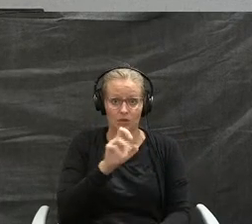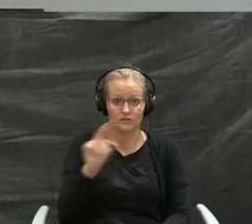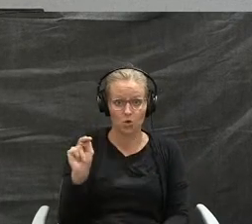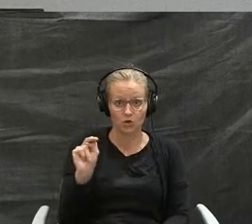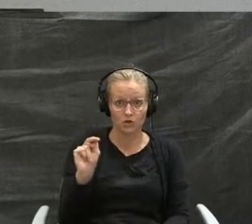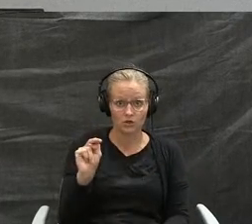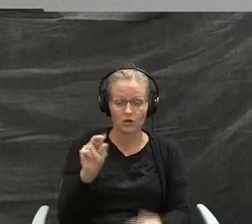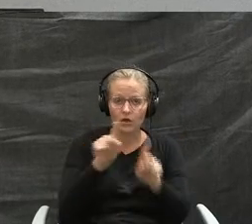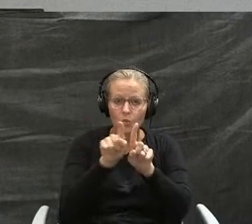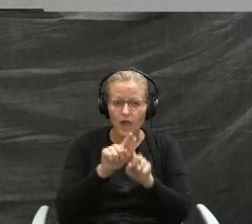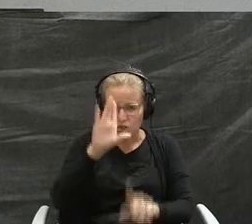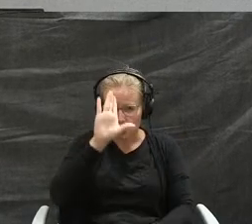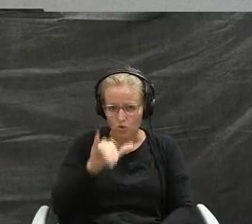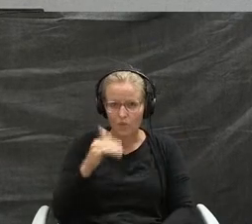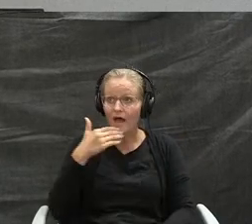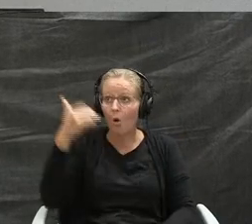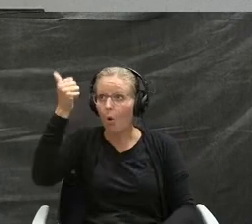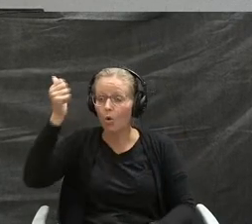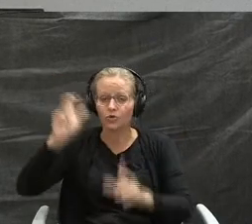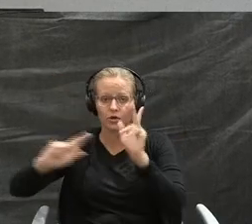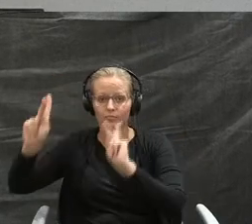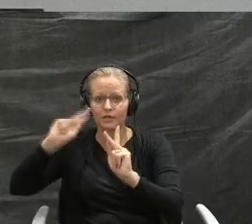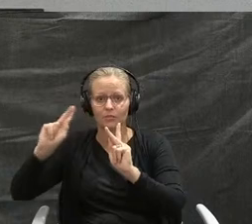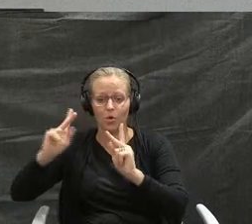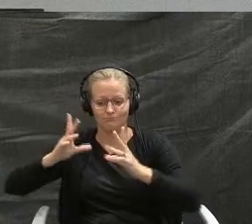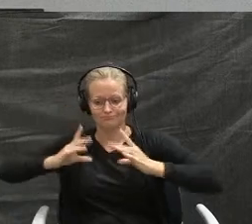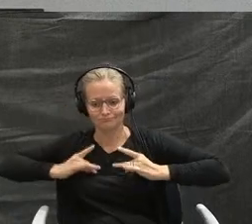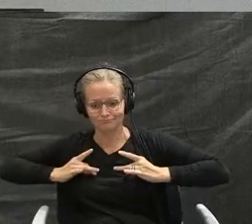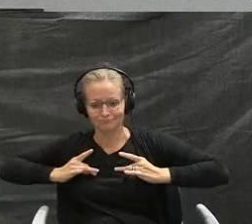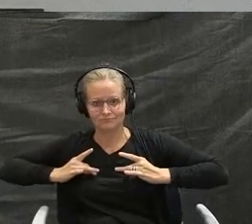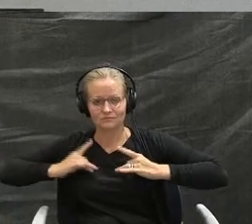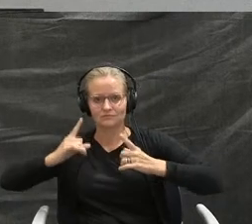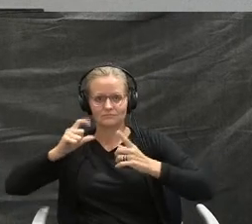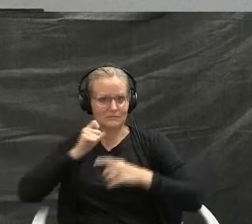The dynamics of online work well for many of our students and not